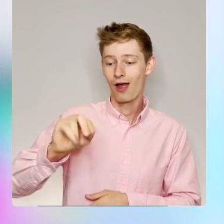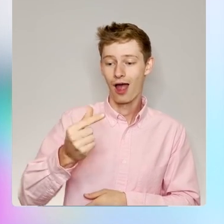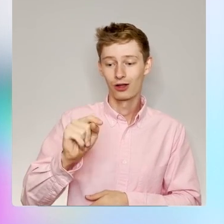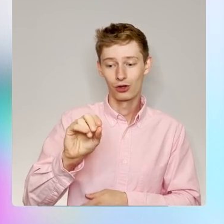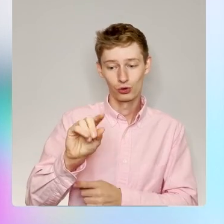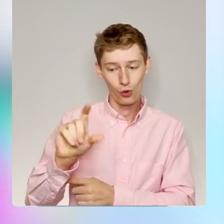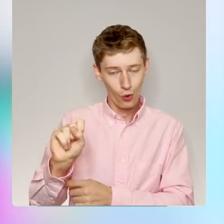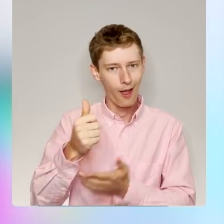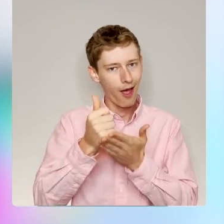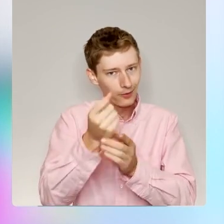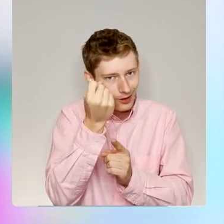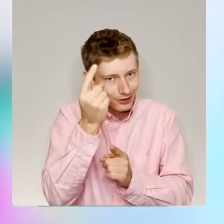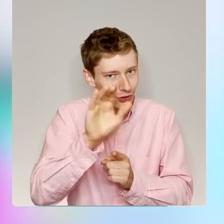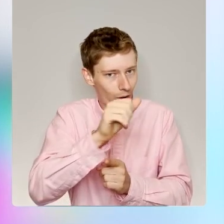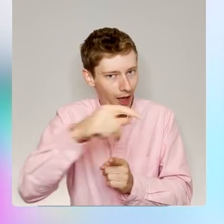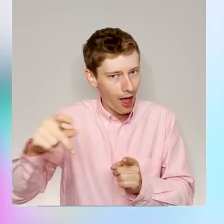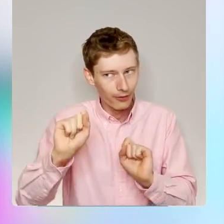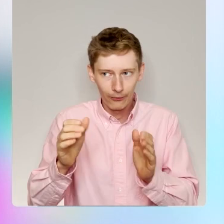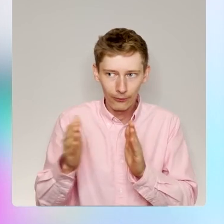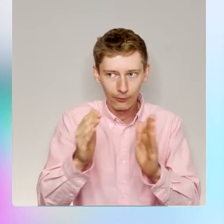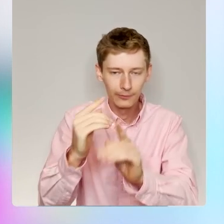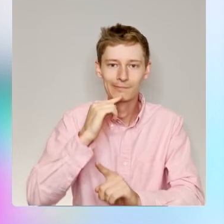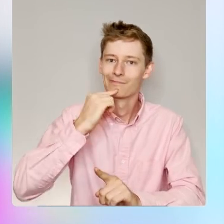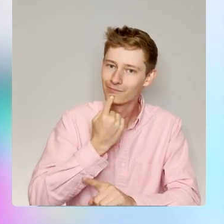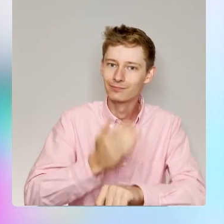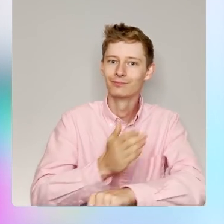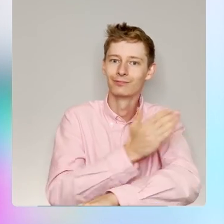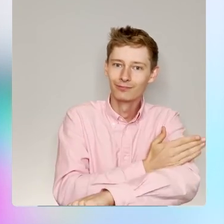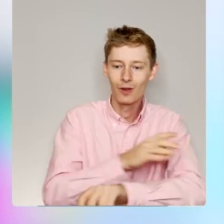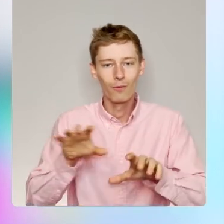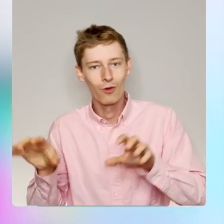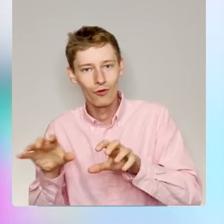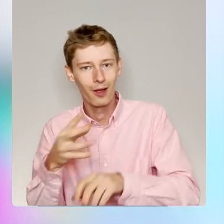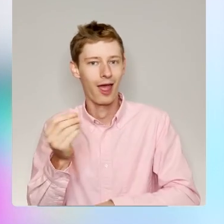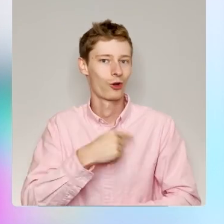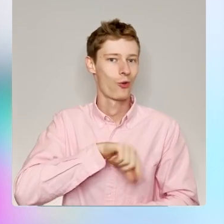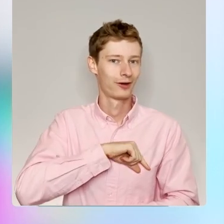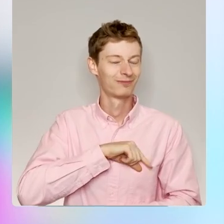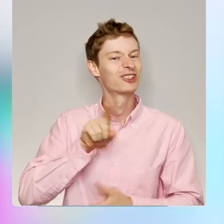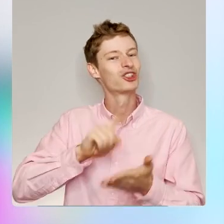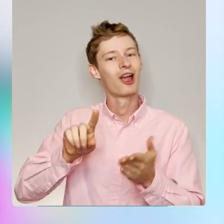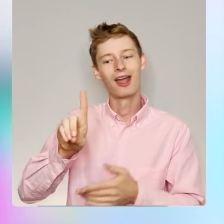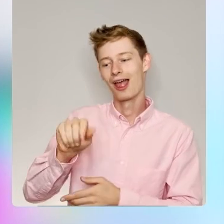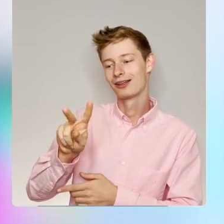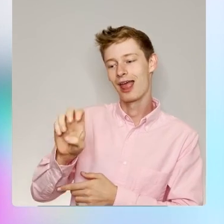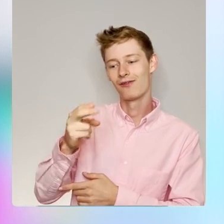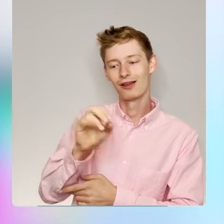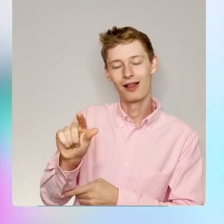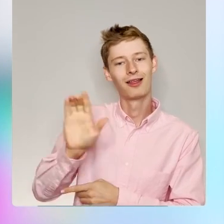to understand your application and provide a consistent path to significantly improve your performance and quality. Be sure to check out Dave Hill's